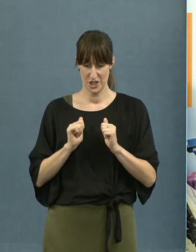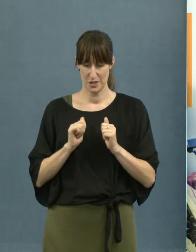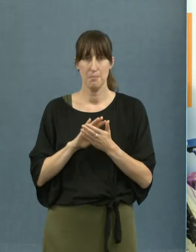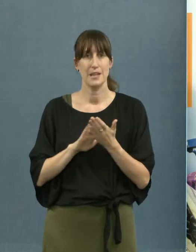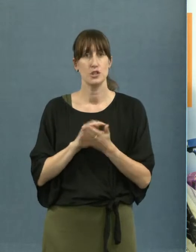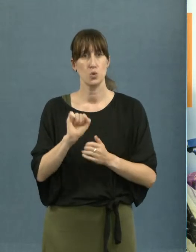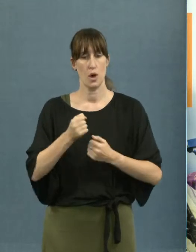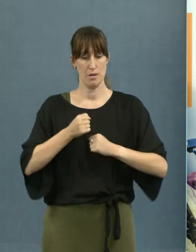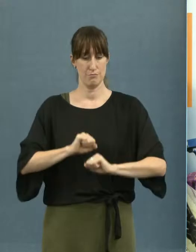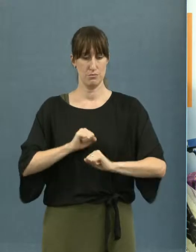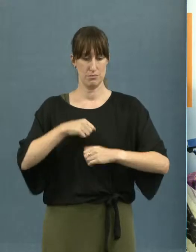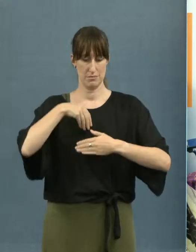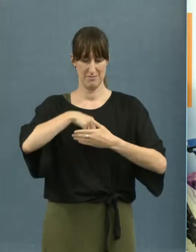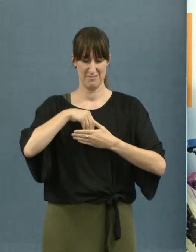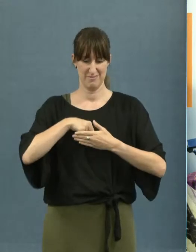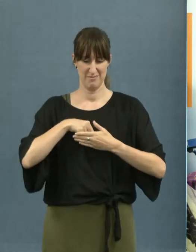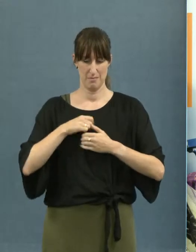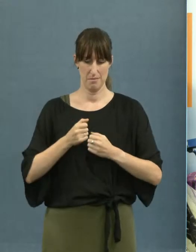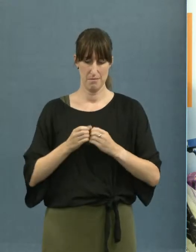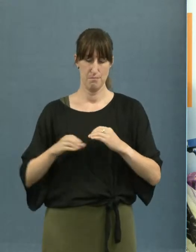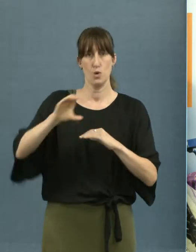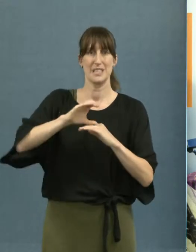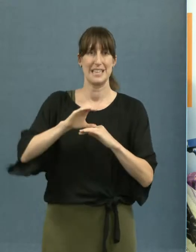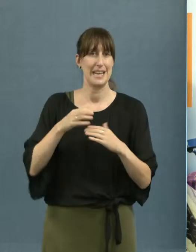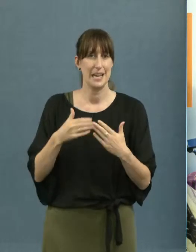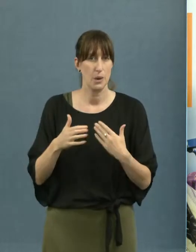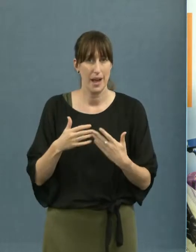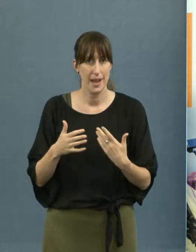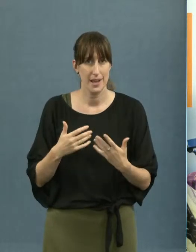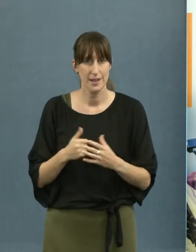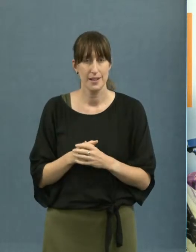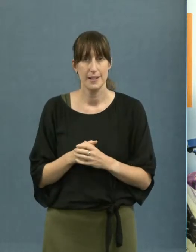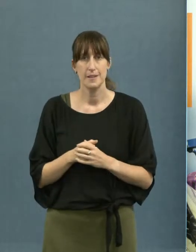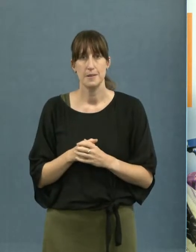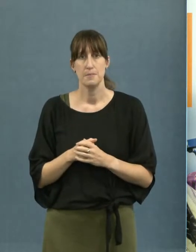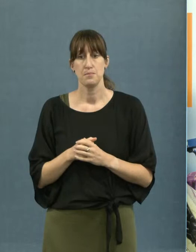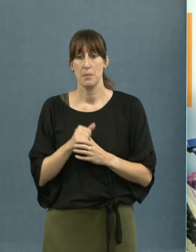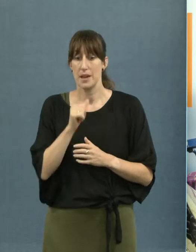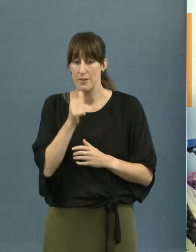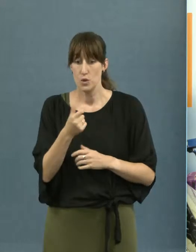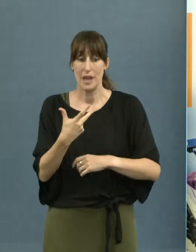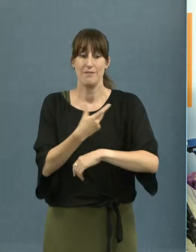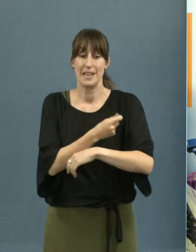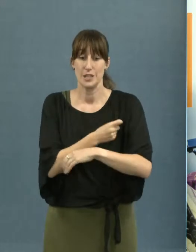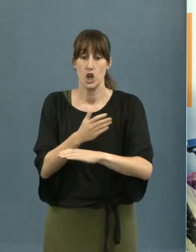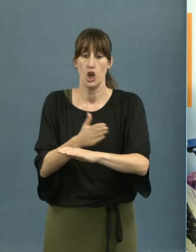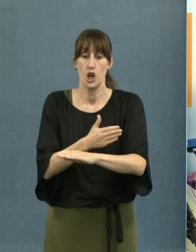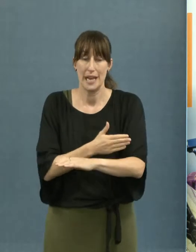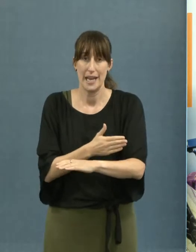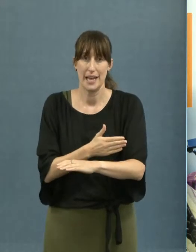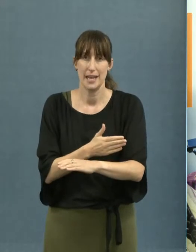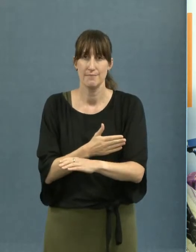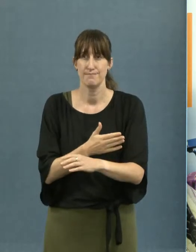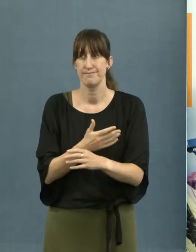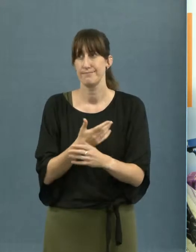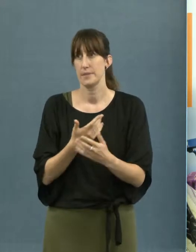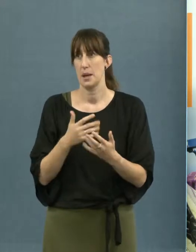infection. For some people getting a vaccine a little bit earlier might just give you a